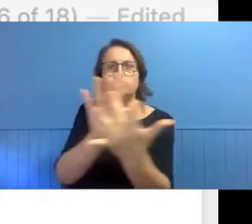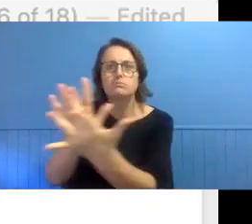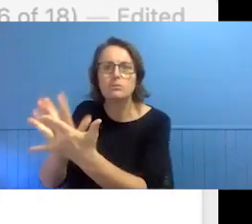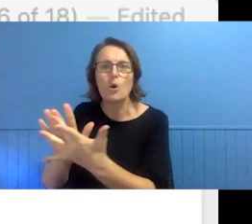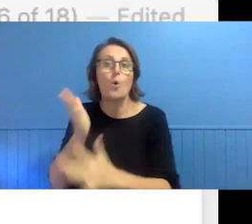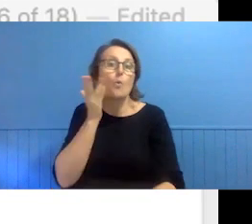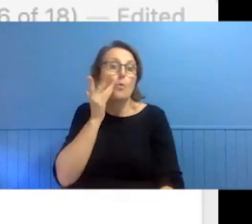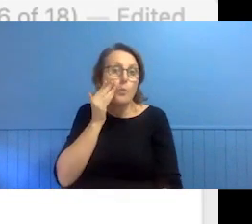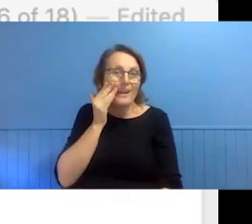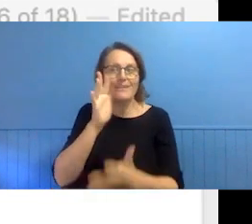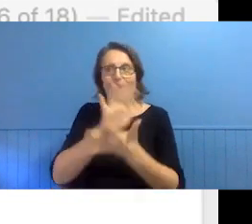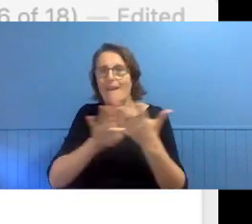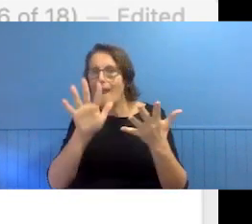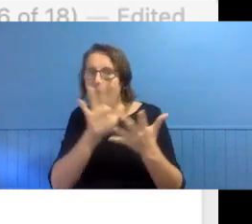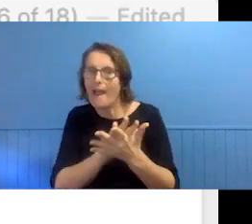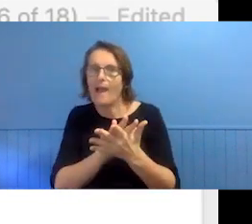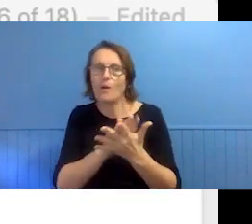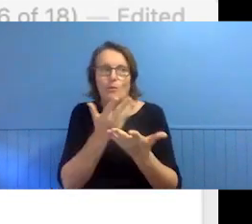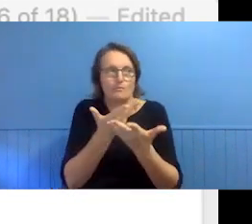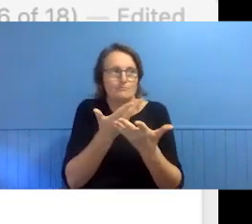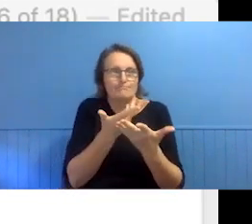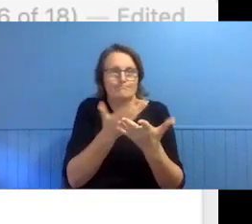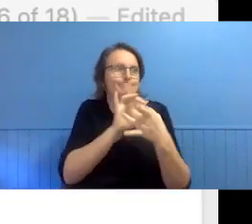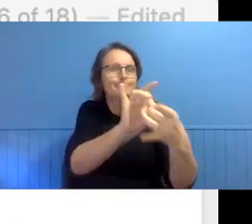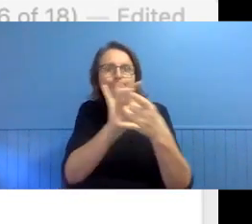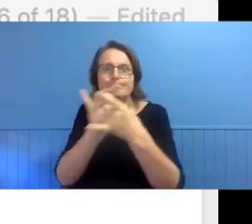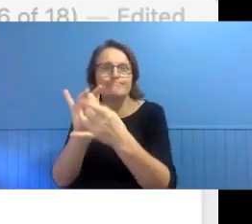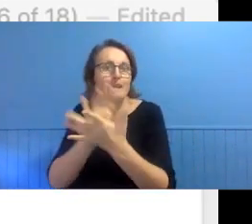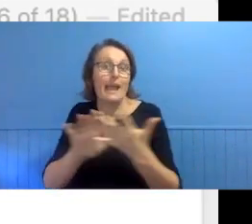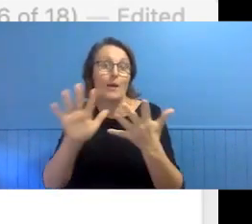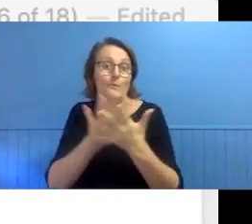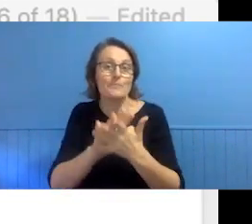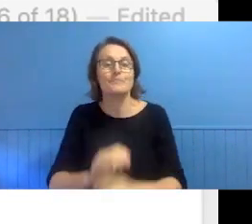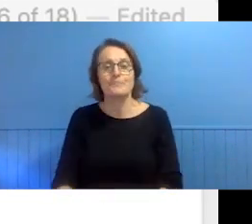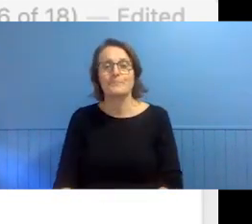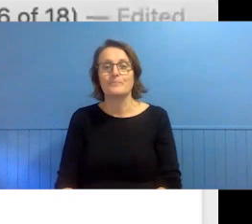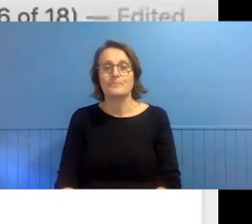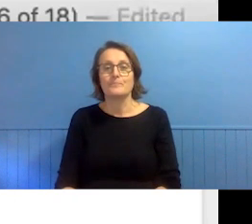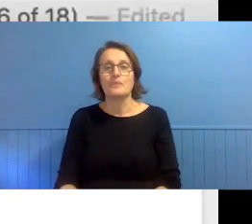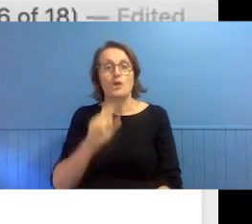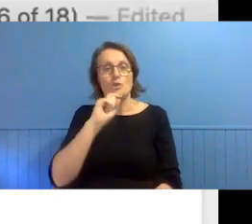can have with them? I'm going to share some words on the screen now